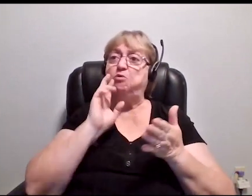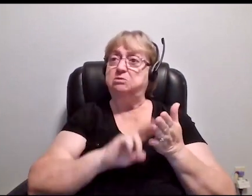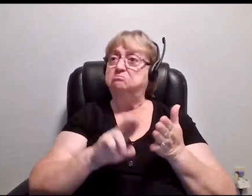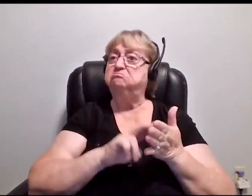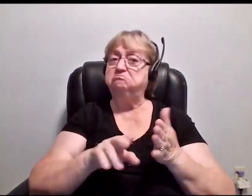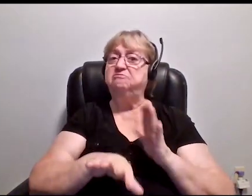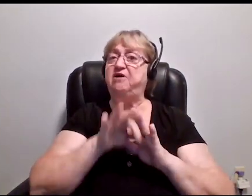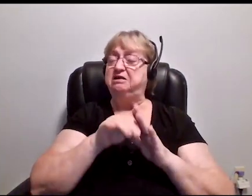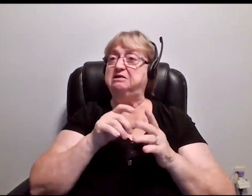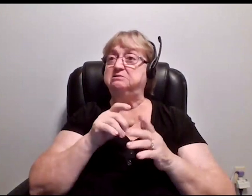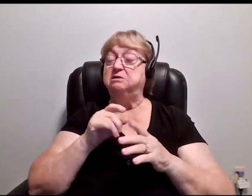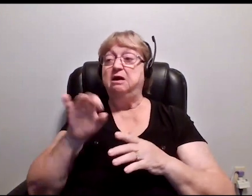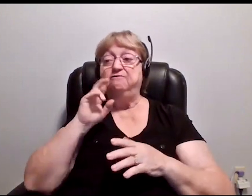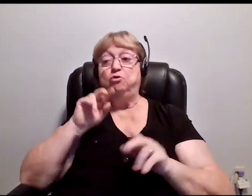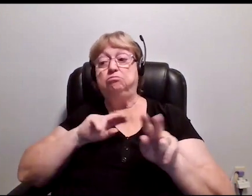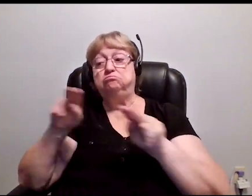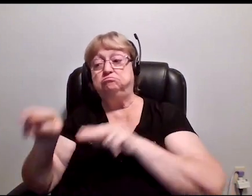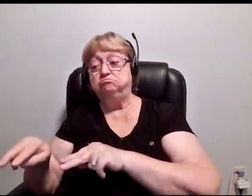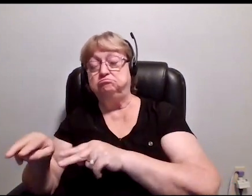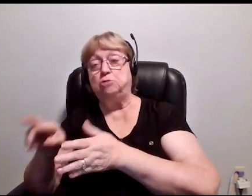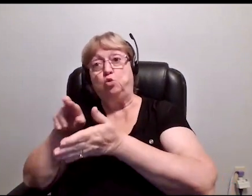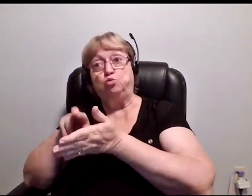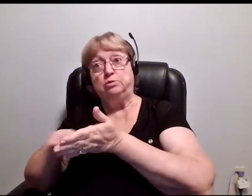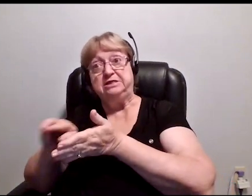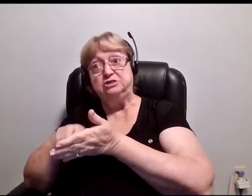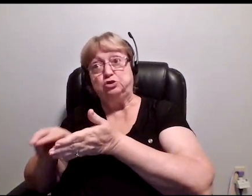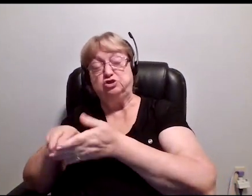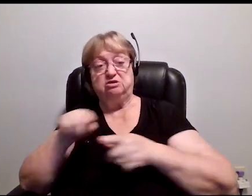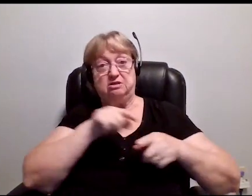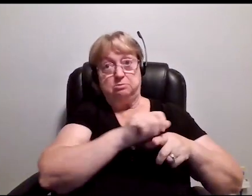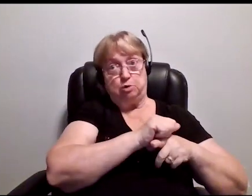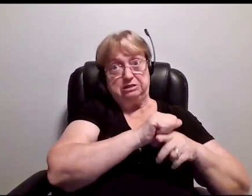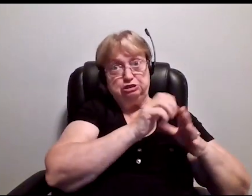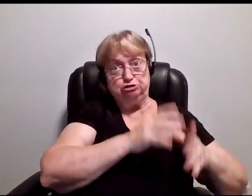If we look at the research side, some of the findings were things like research on understanding